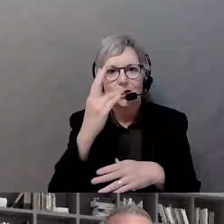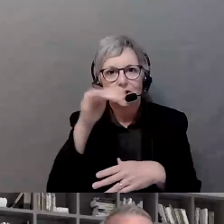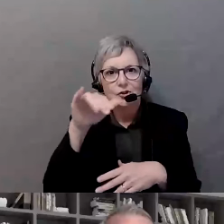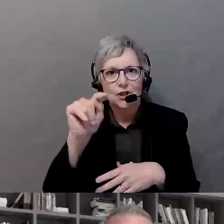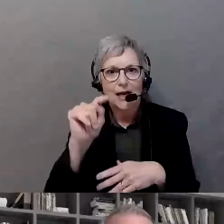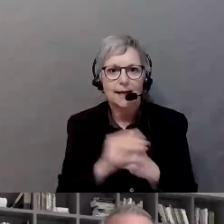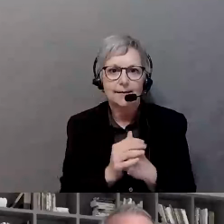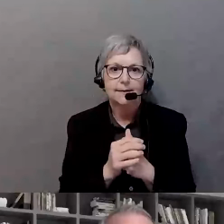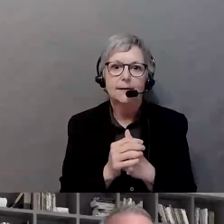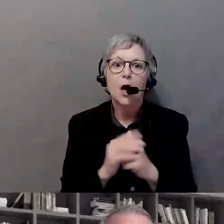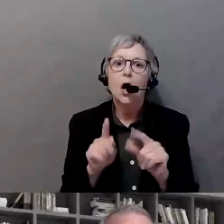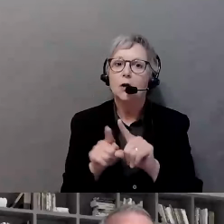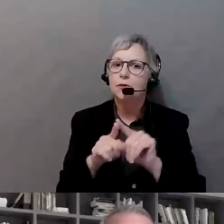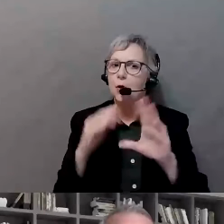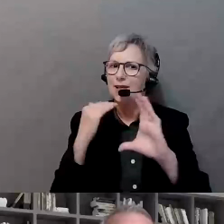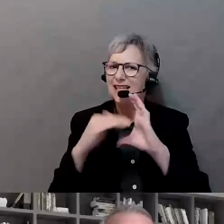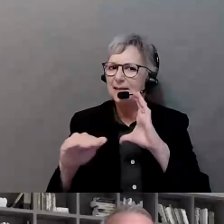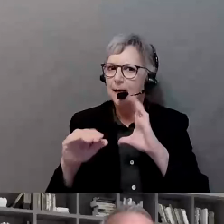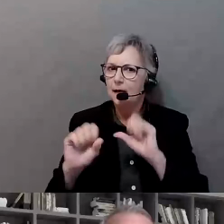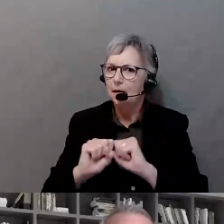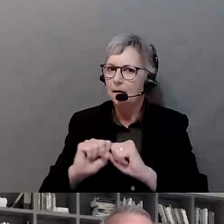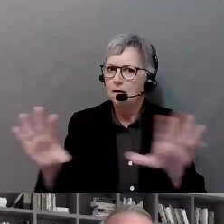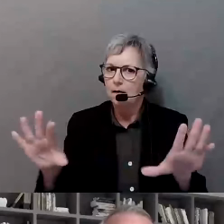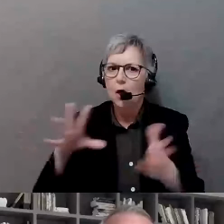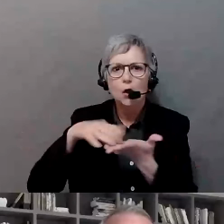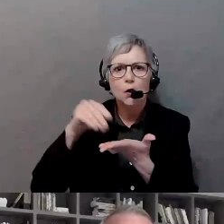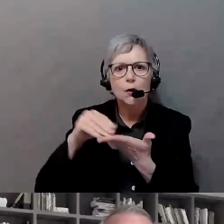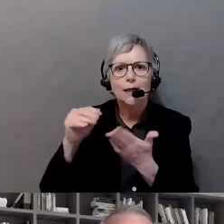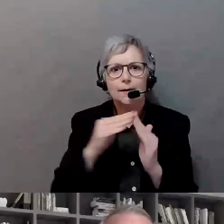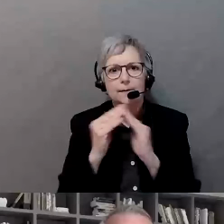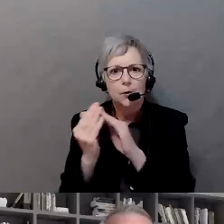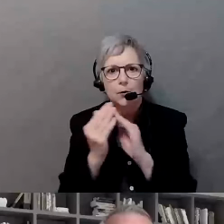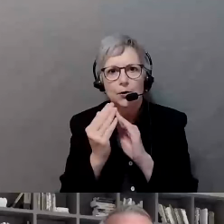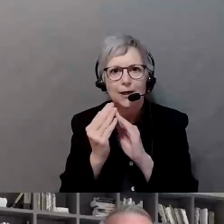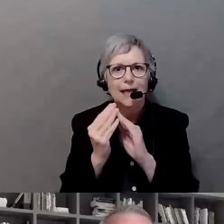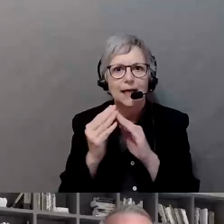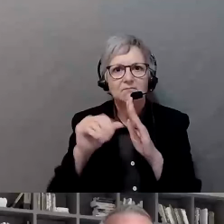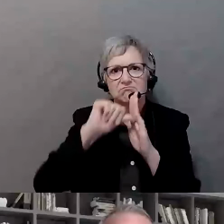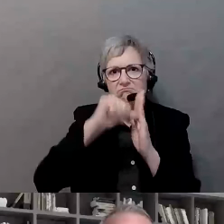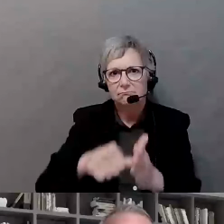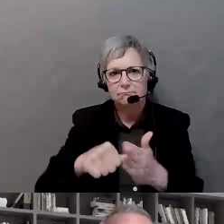FOR THE LEARNING COMMUNITY HIGHLIGHTING THOSE DETAILS.